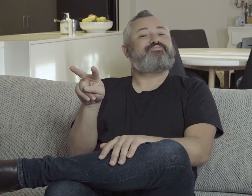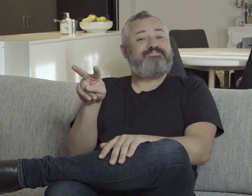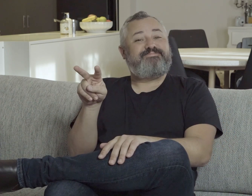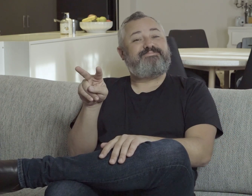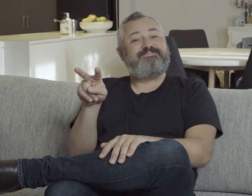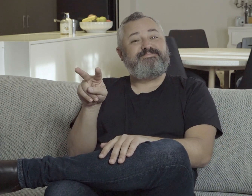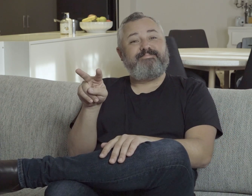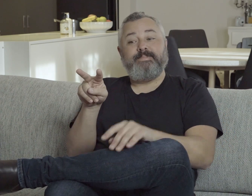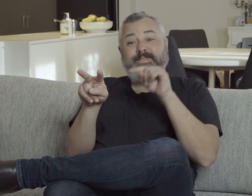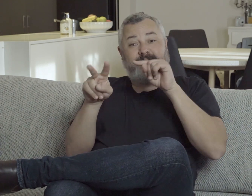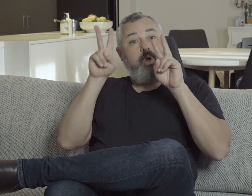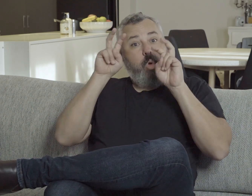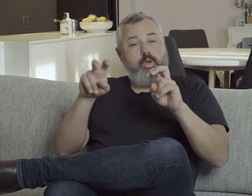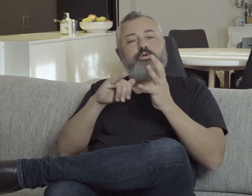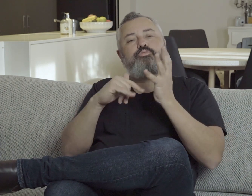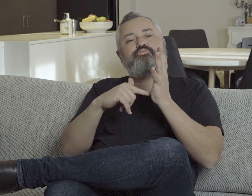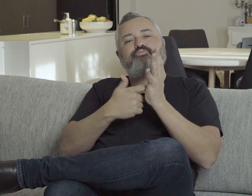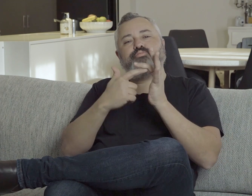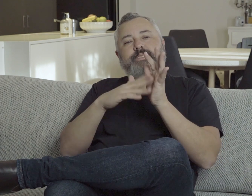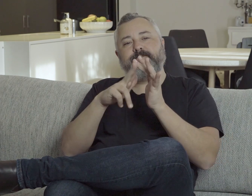This is what we call streaming services.